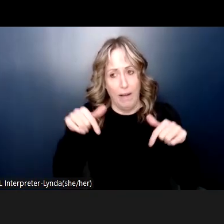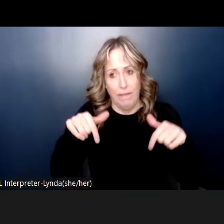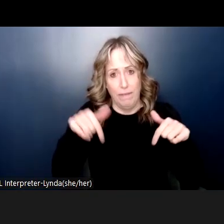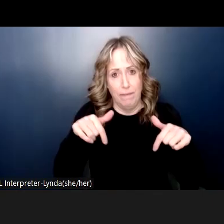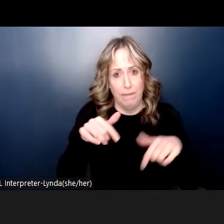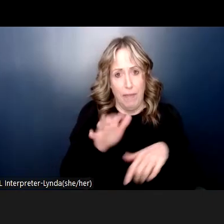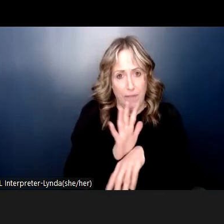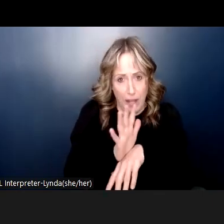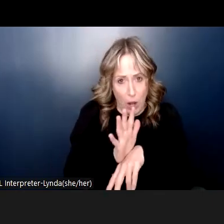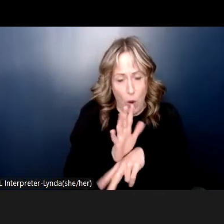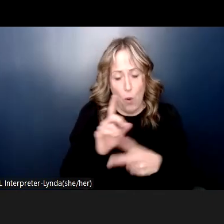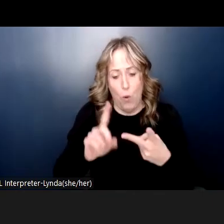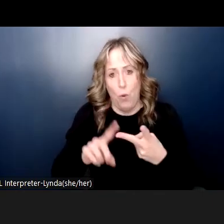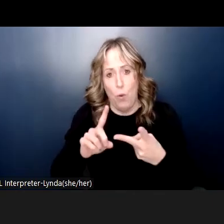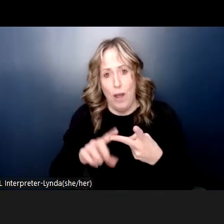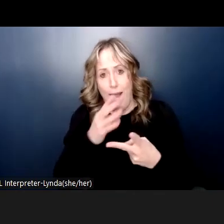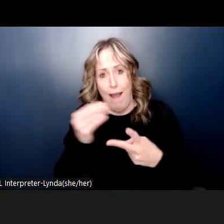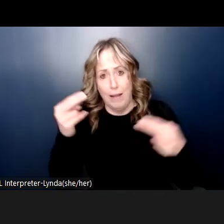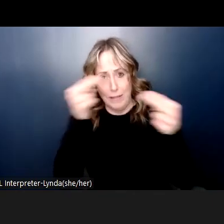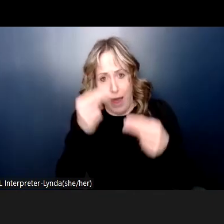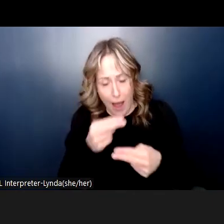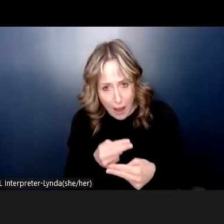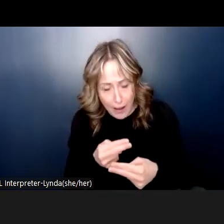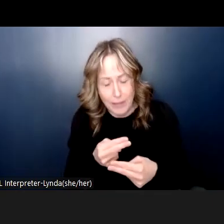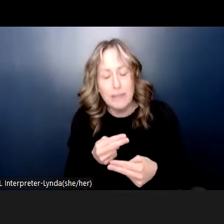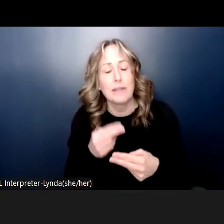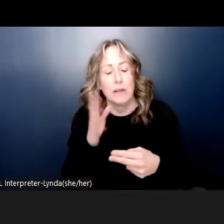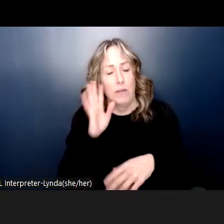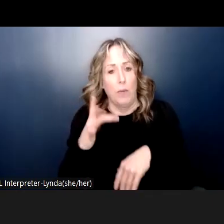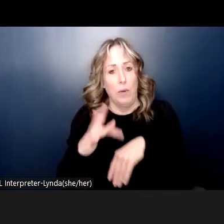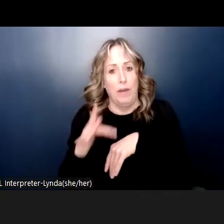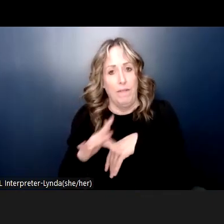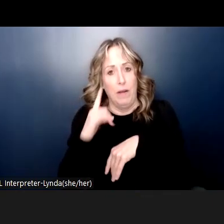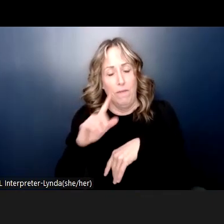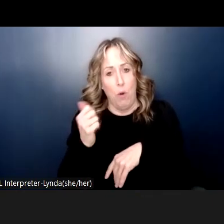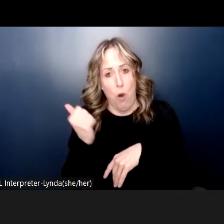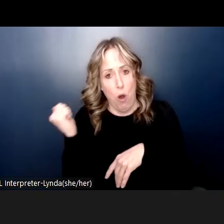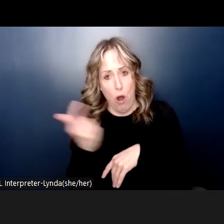The meeting minutes are available for the participants once they are complete.